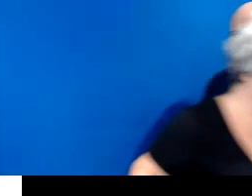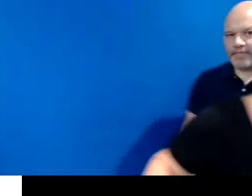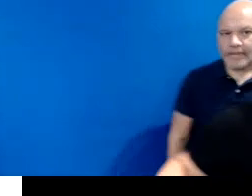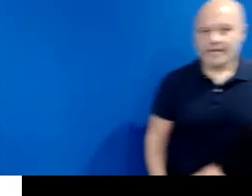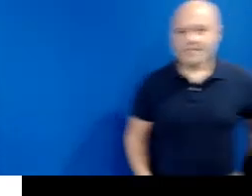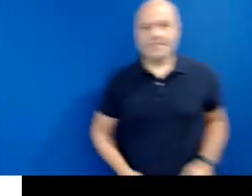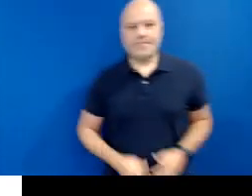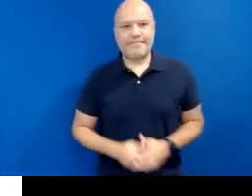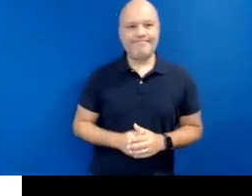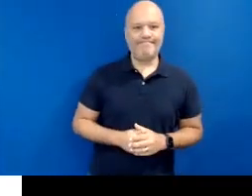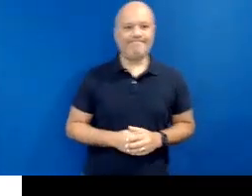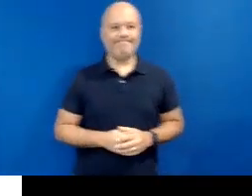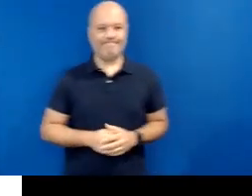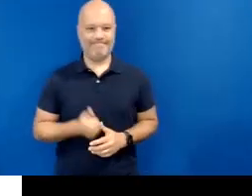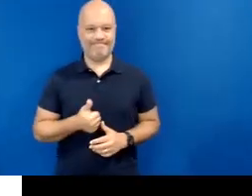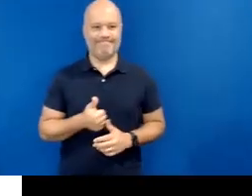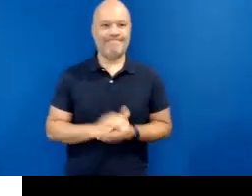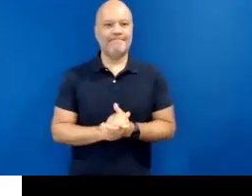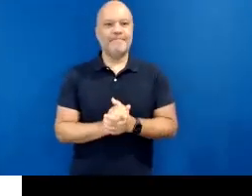So how do you attribute sources?